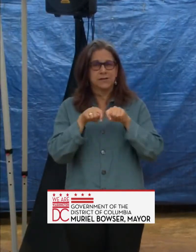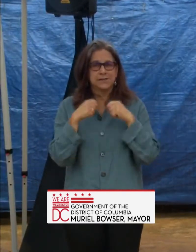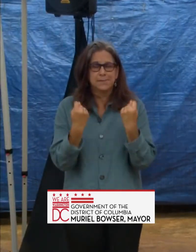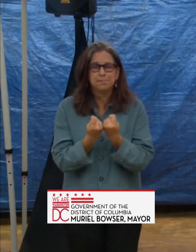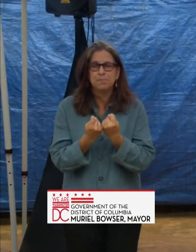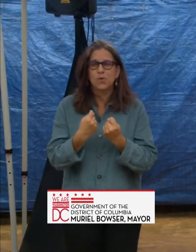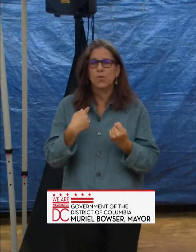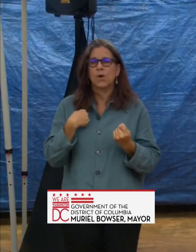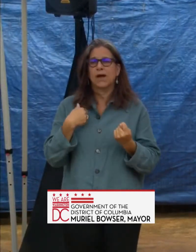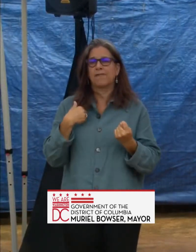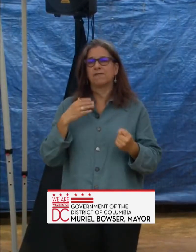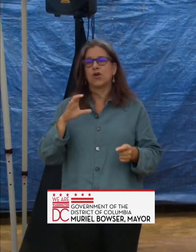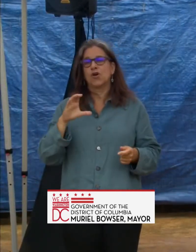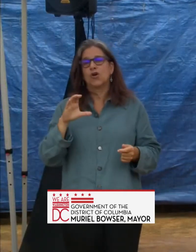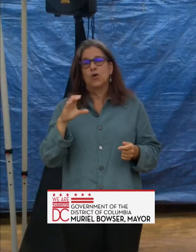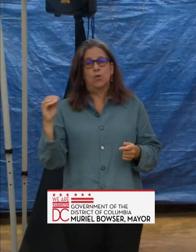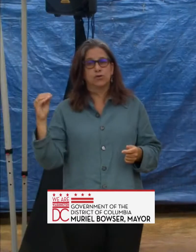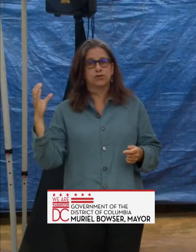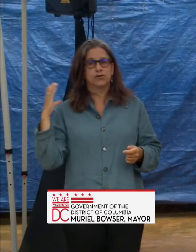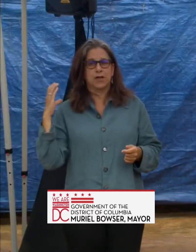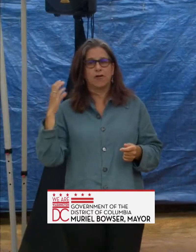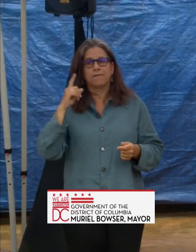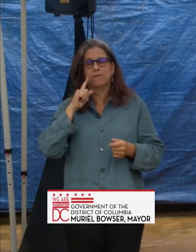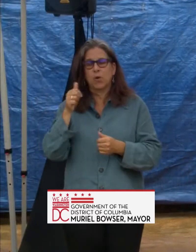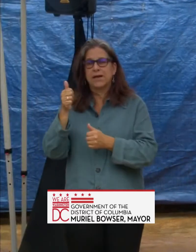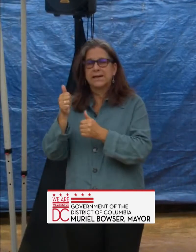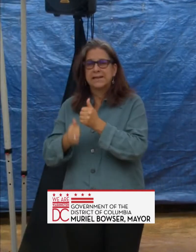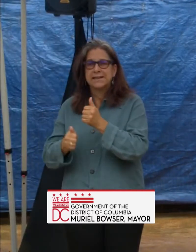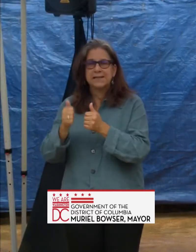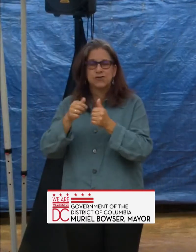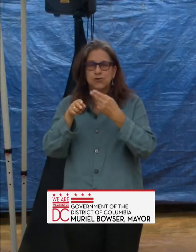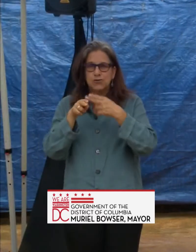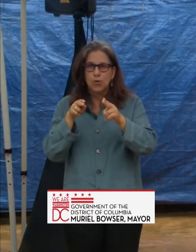SHORT-TERM HOUSING FACILITIES ACROSS THE CITY, WHO HAVE WORKED